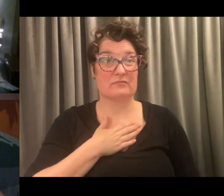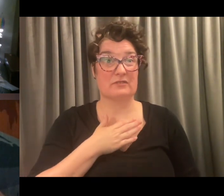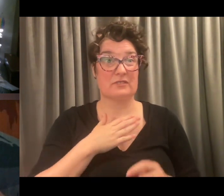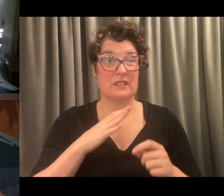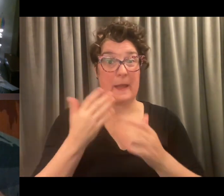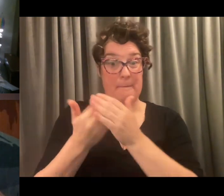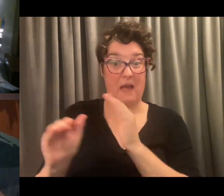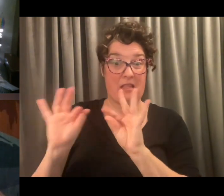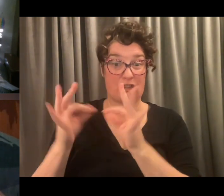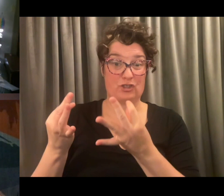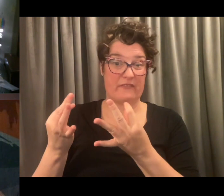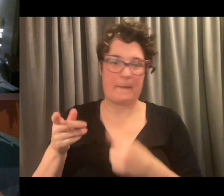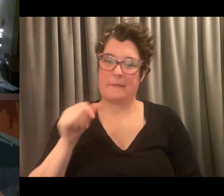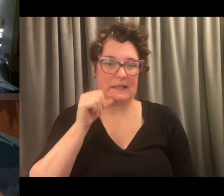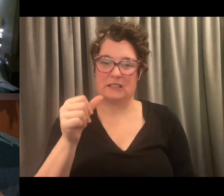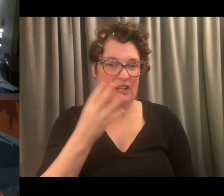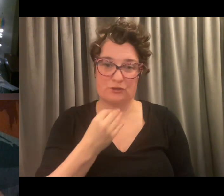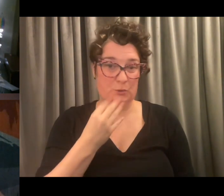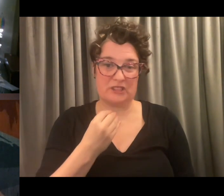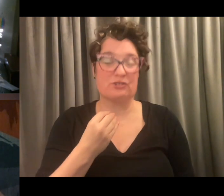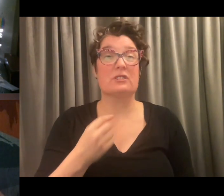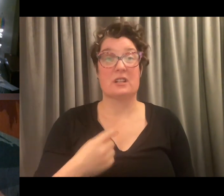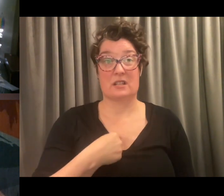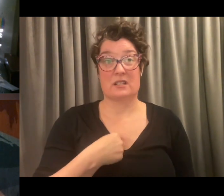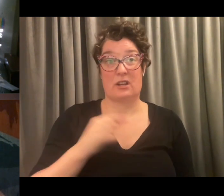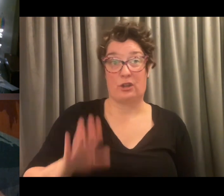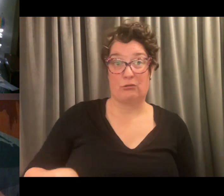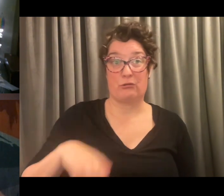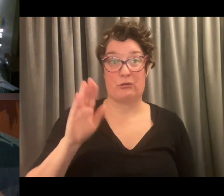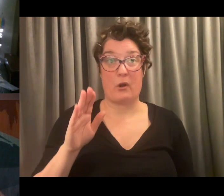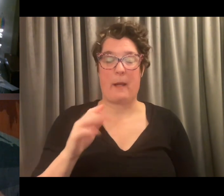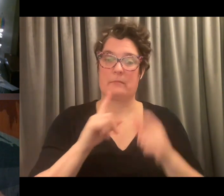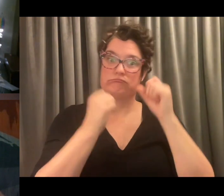So I actually grew up in a very conservative Christian household